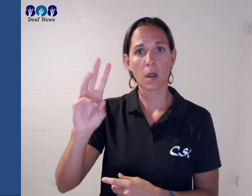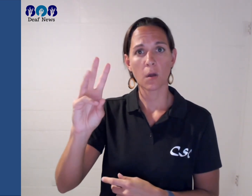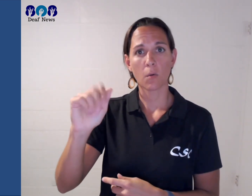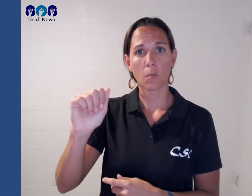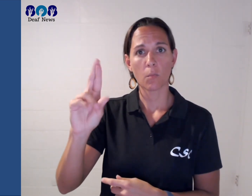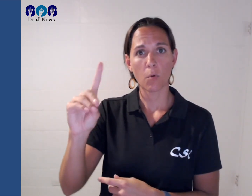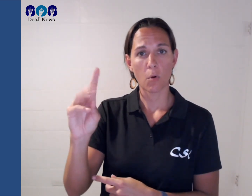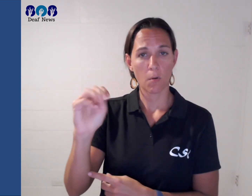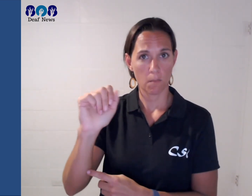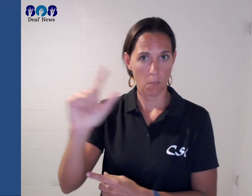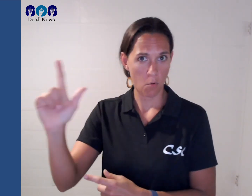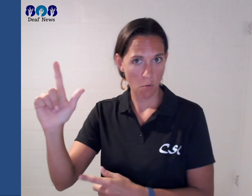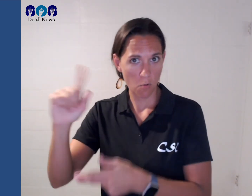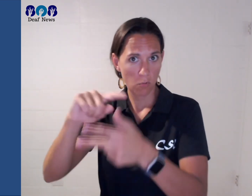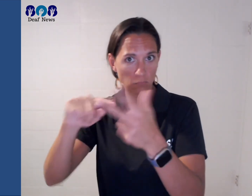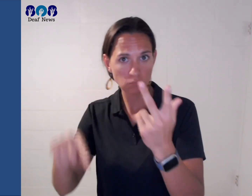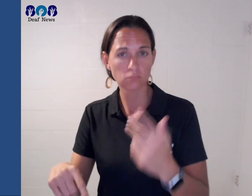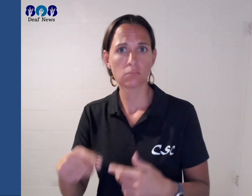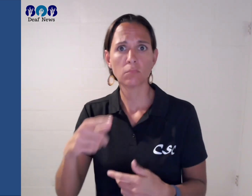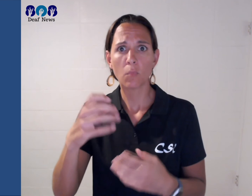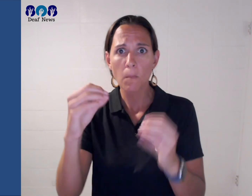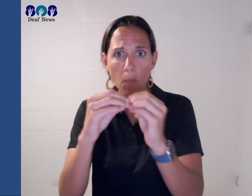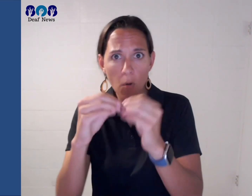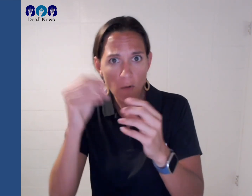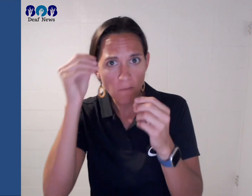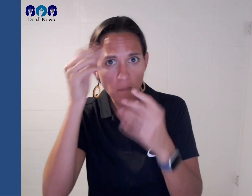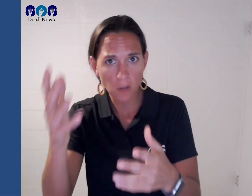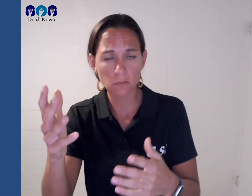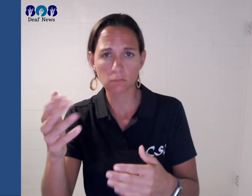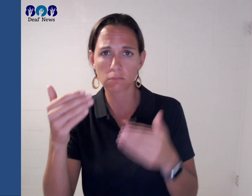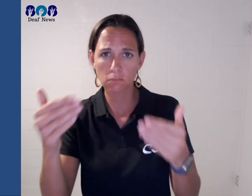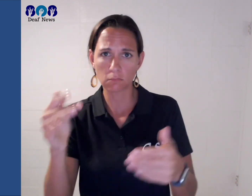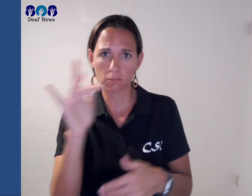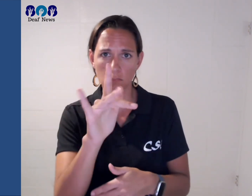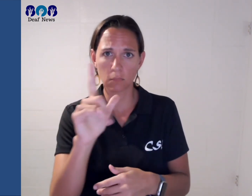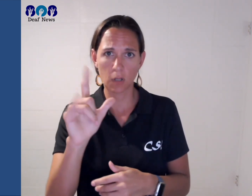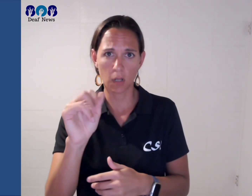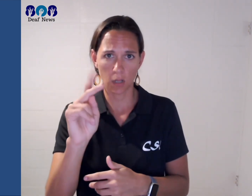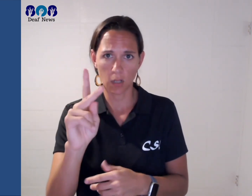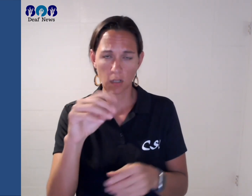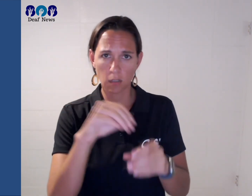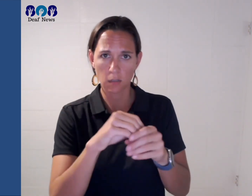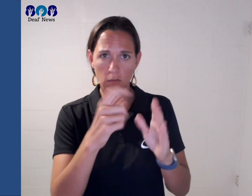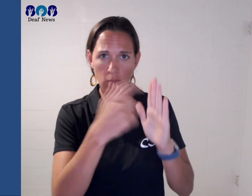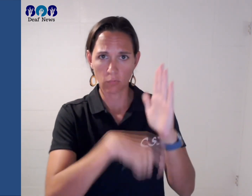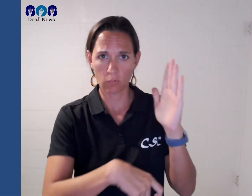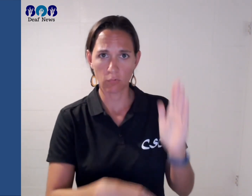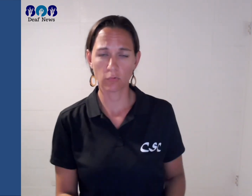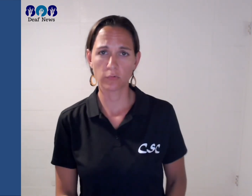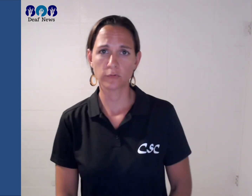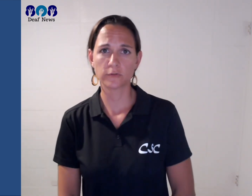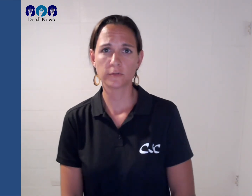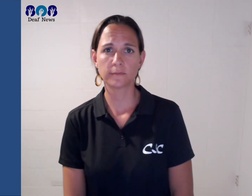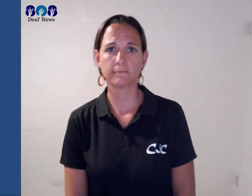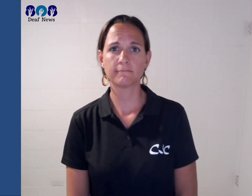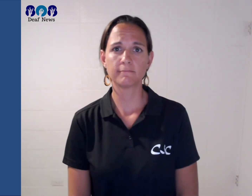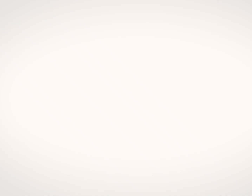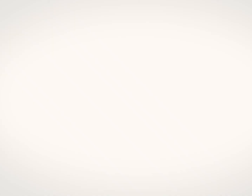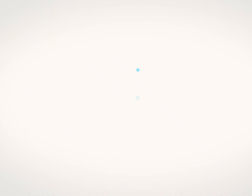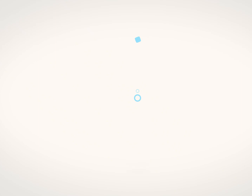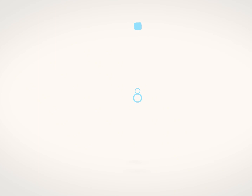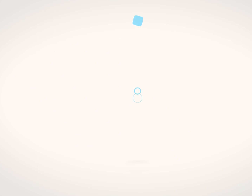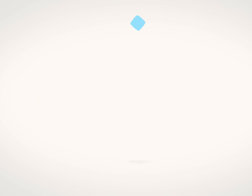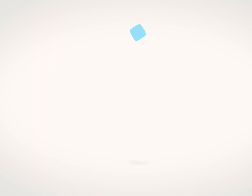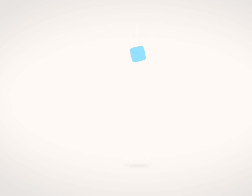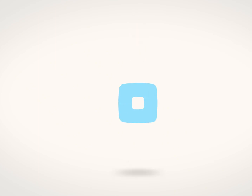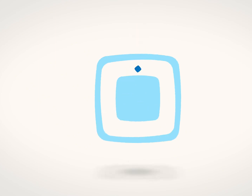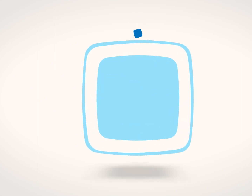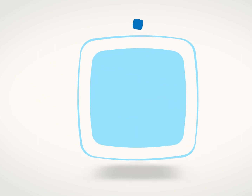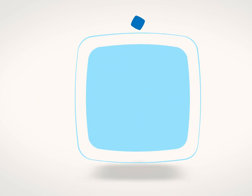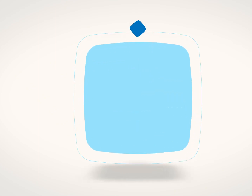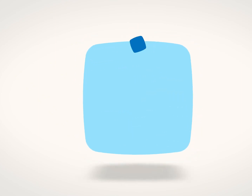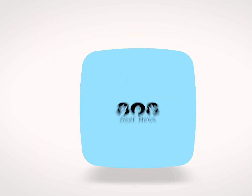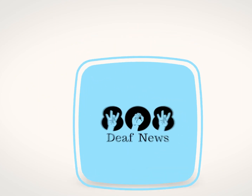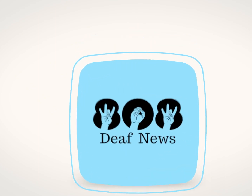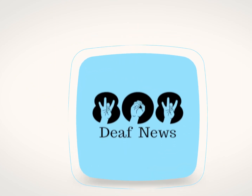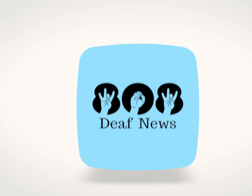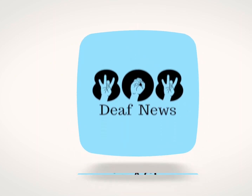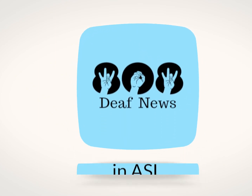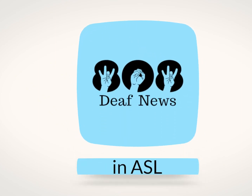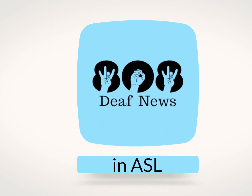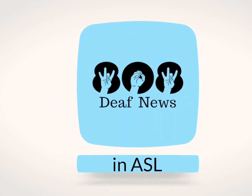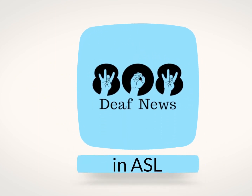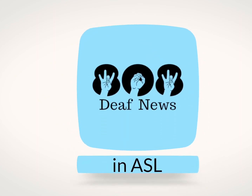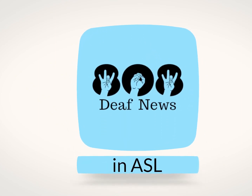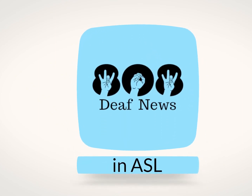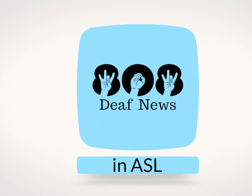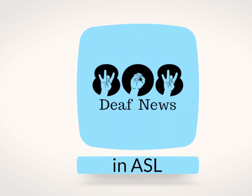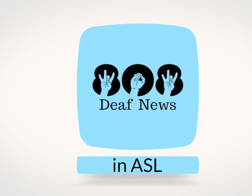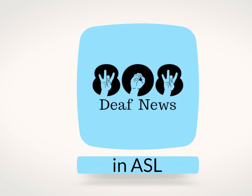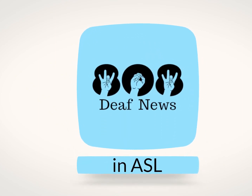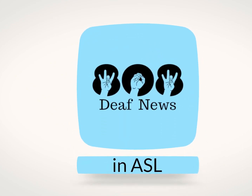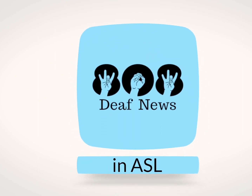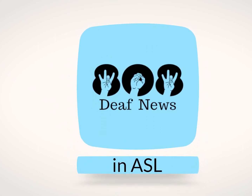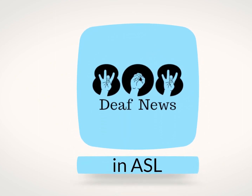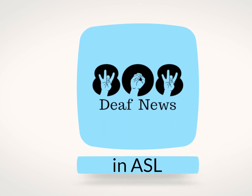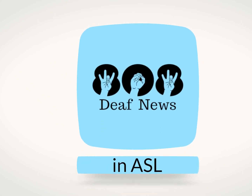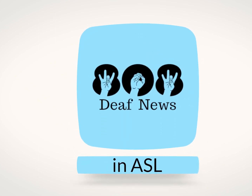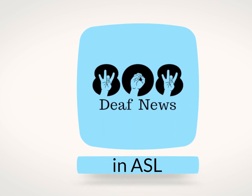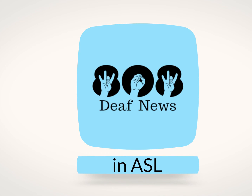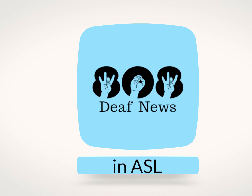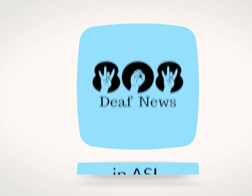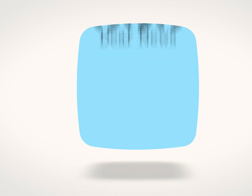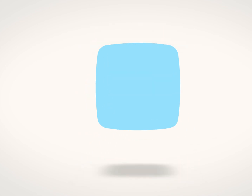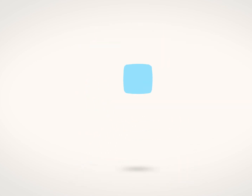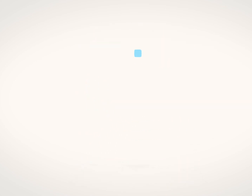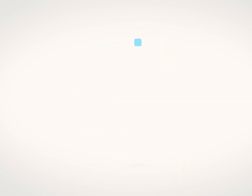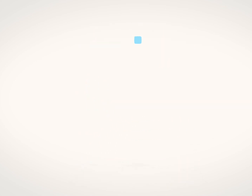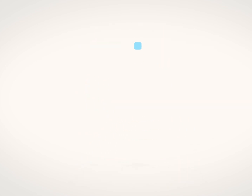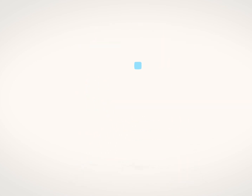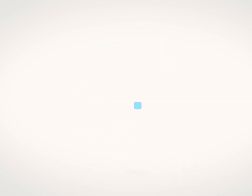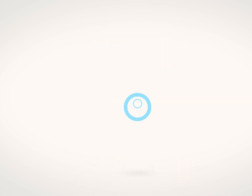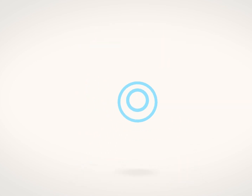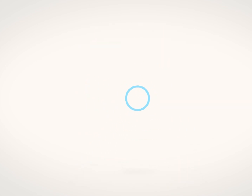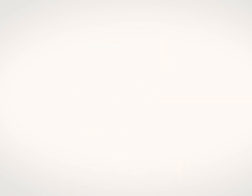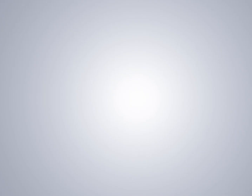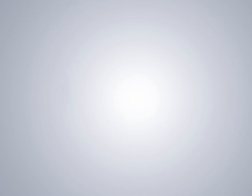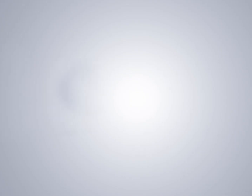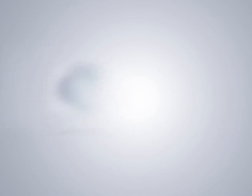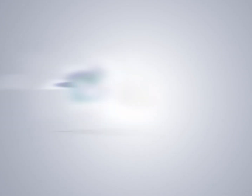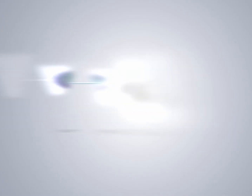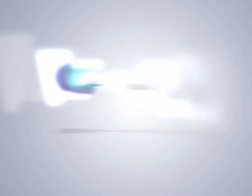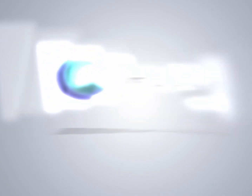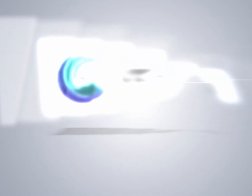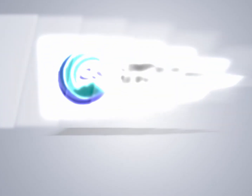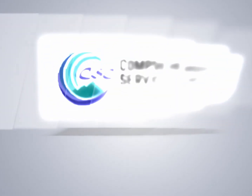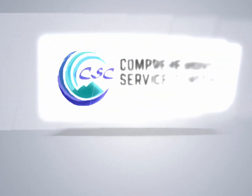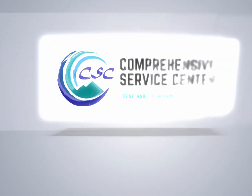Windward Mall. If you want more information, go ahead and click on the link in the notes.